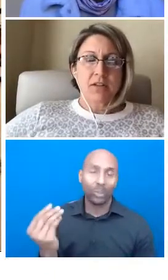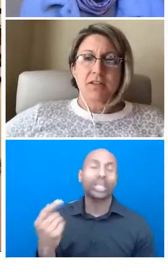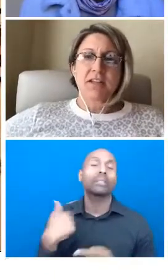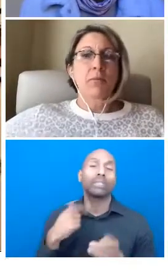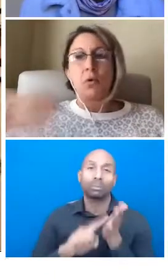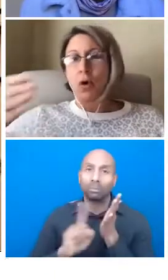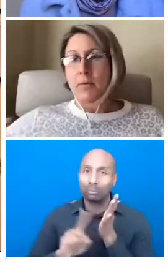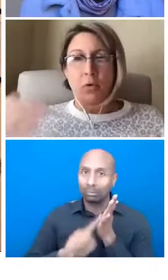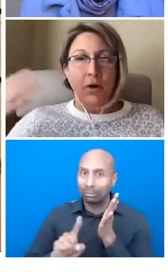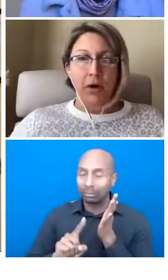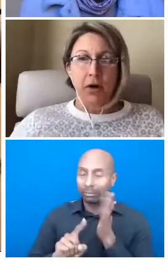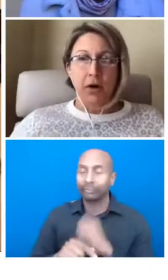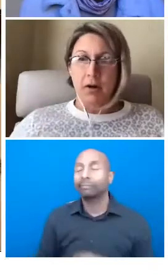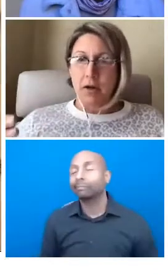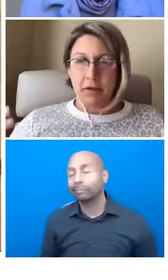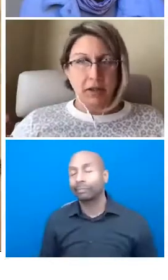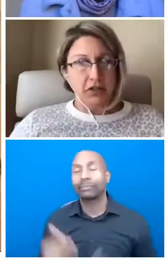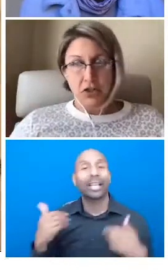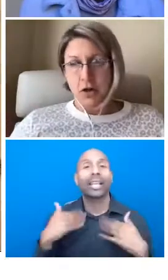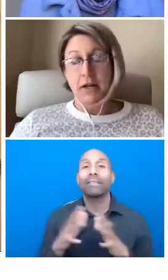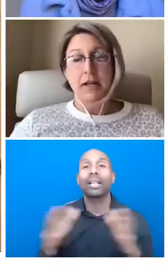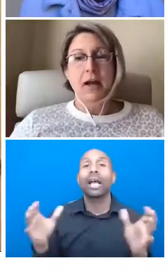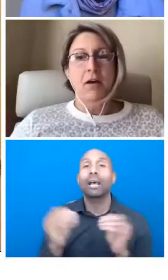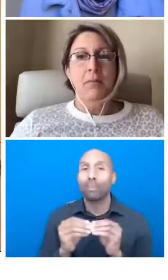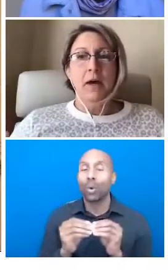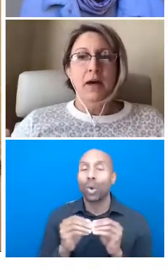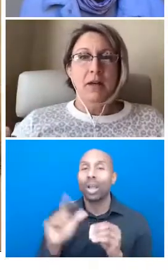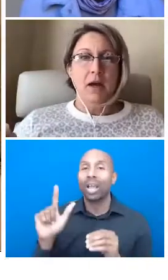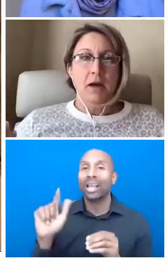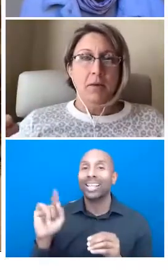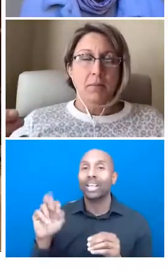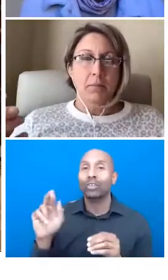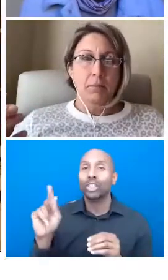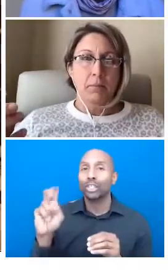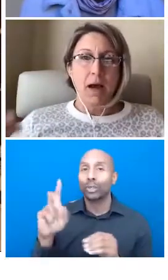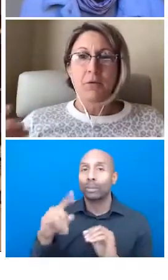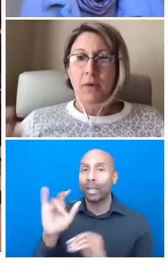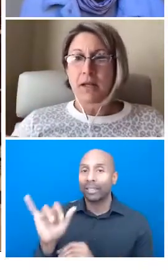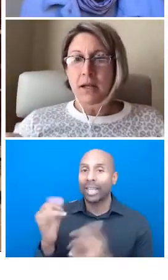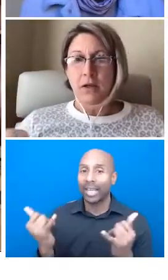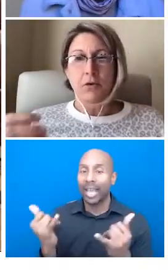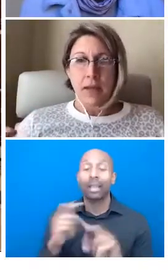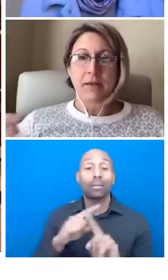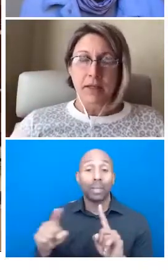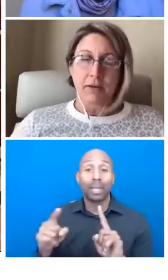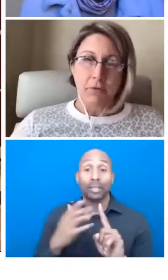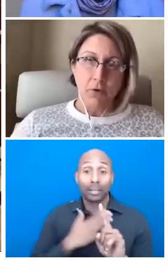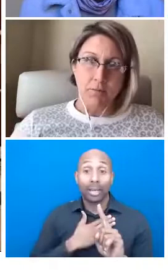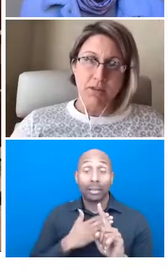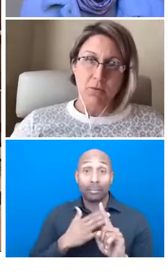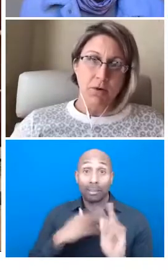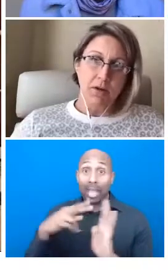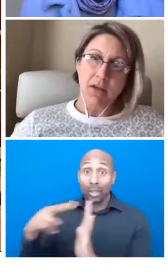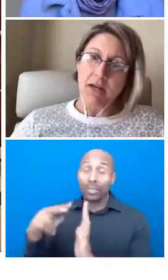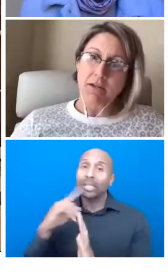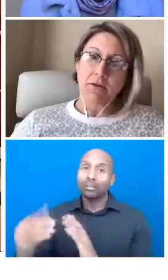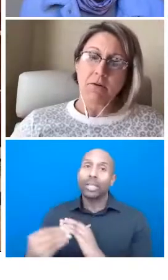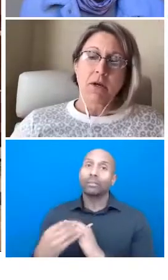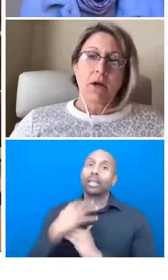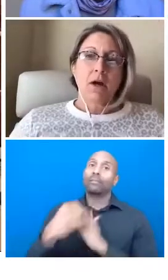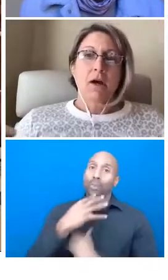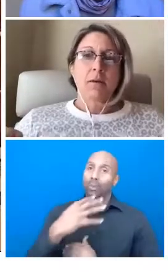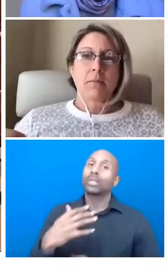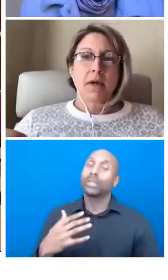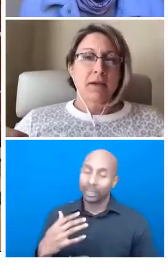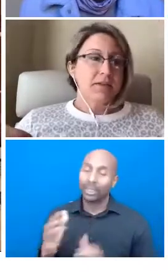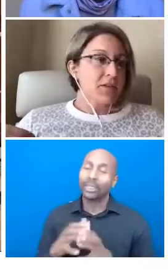There's even more literature on it now, but my reading greatly informs the work that I